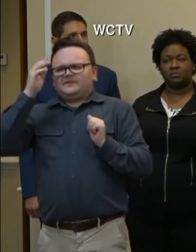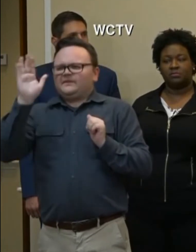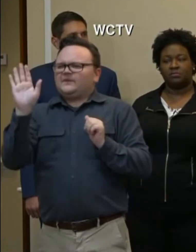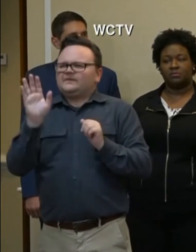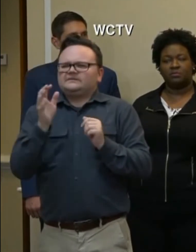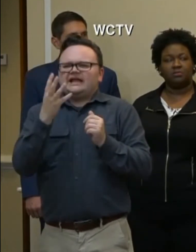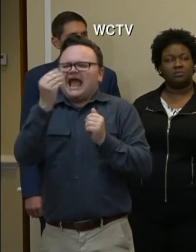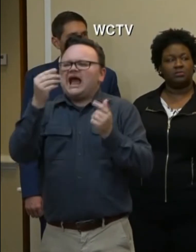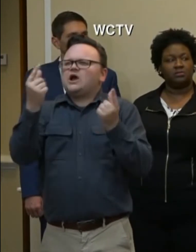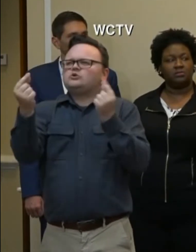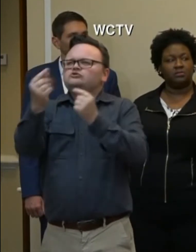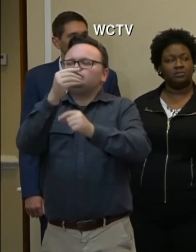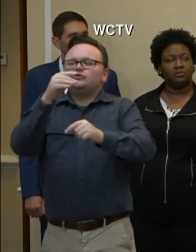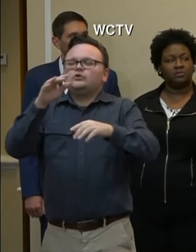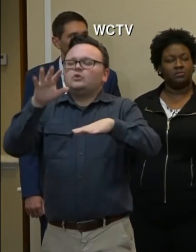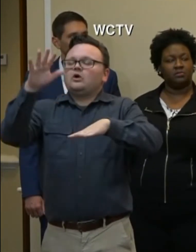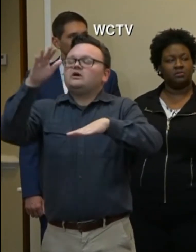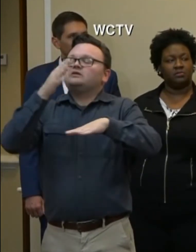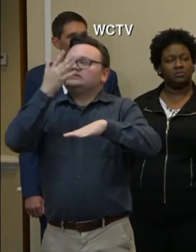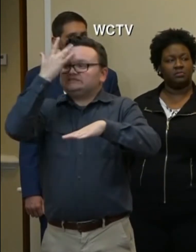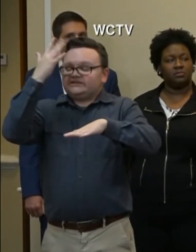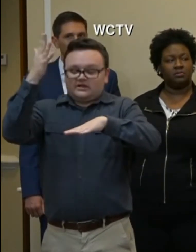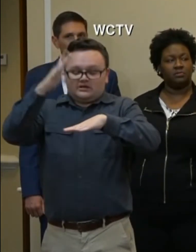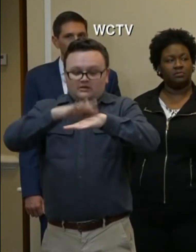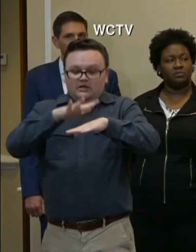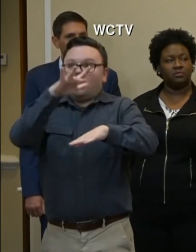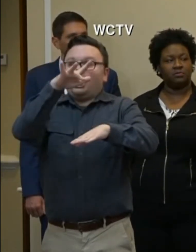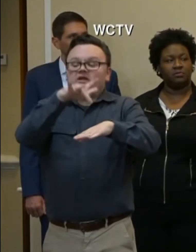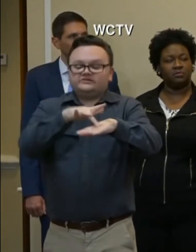started doing all this and so so that's kind of so if you can't link the cases